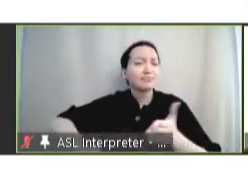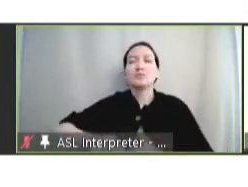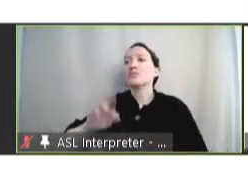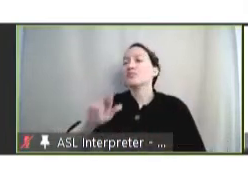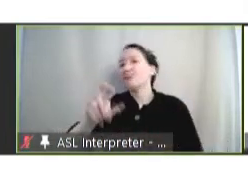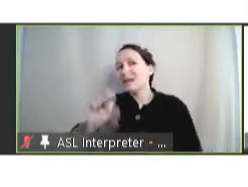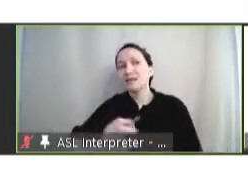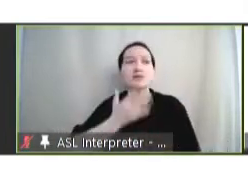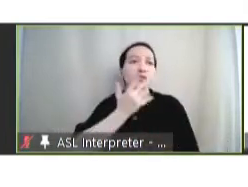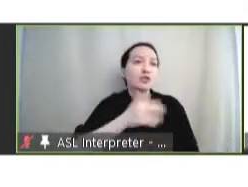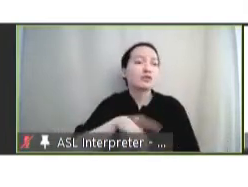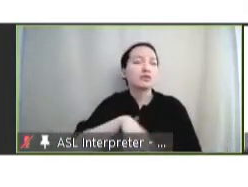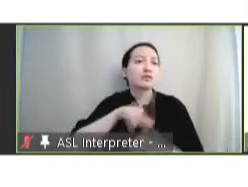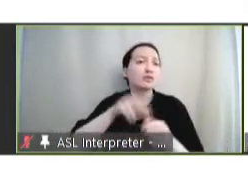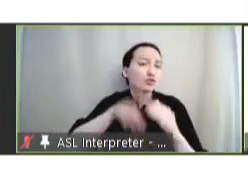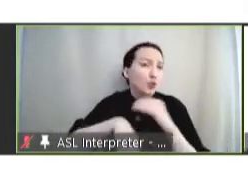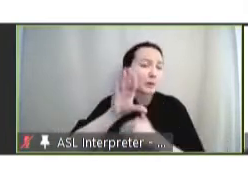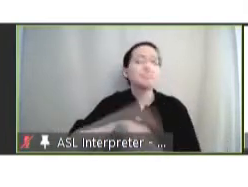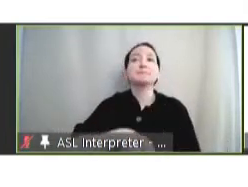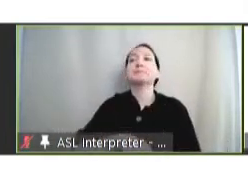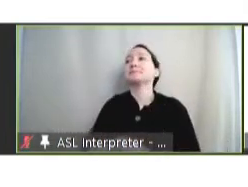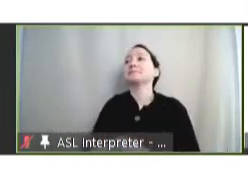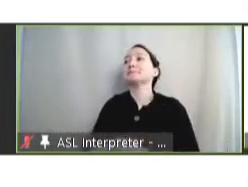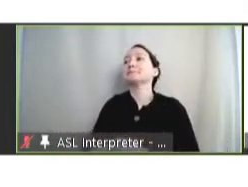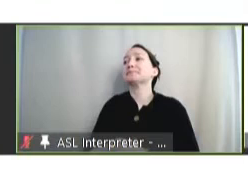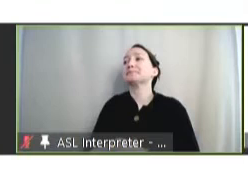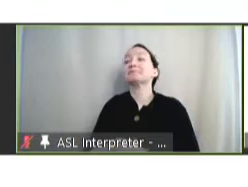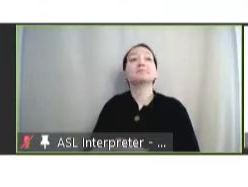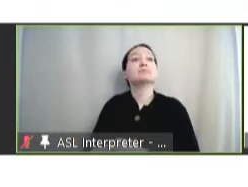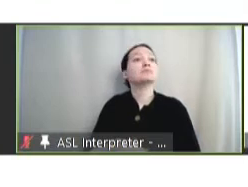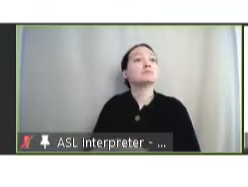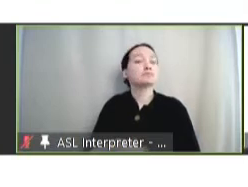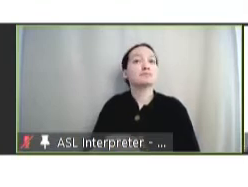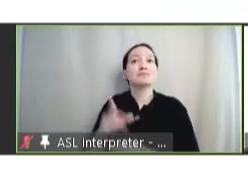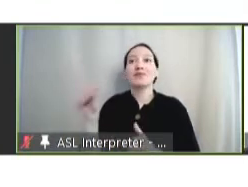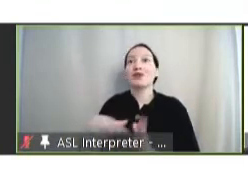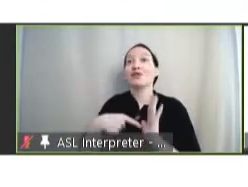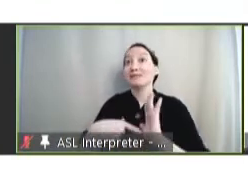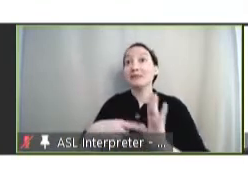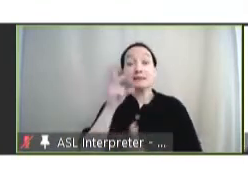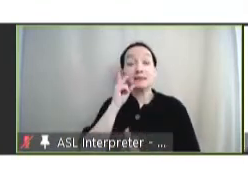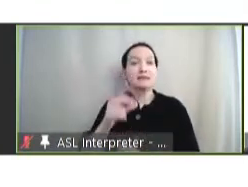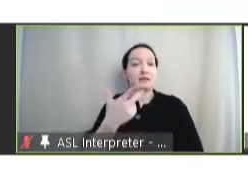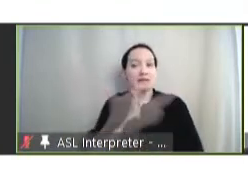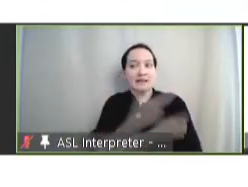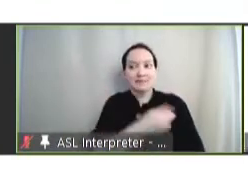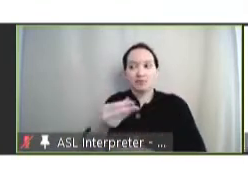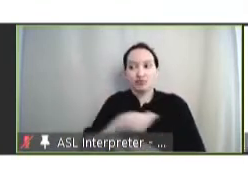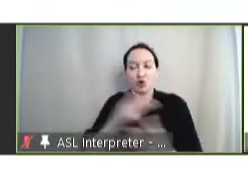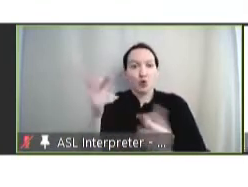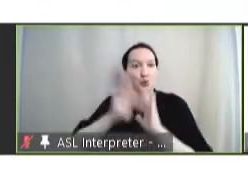national origin. And another example, we've seen a vaccine distribution program that was designed